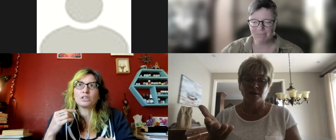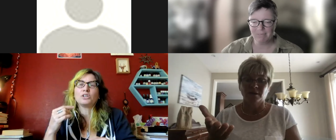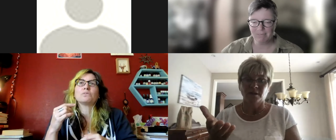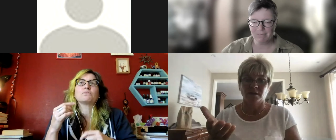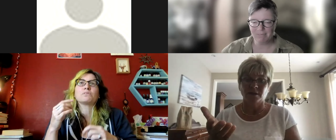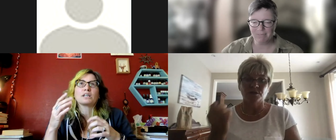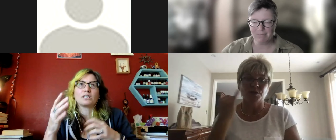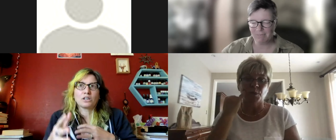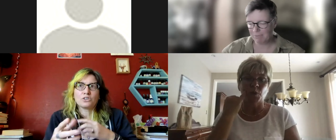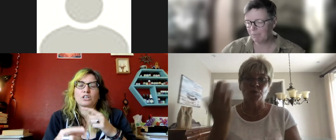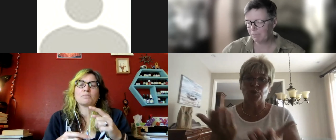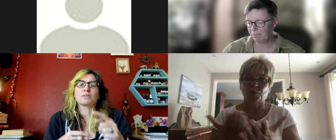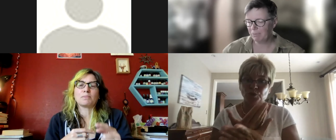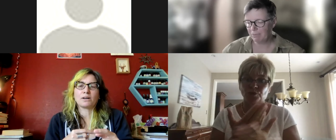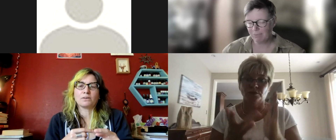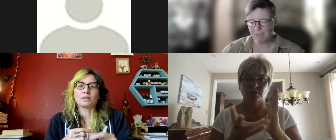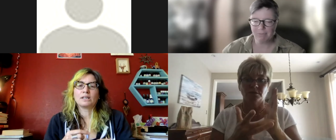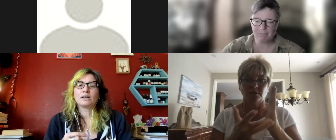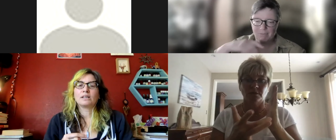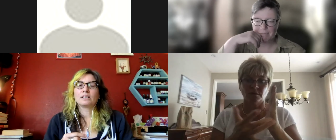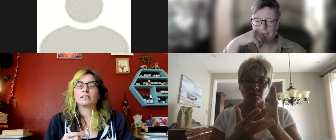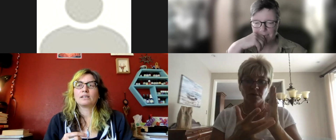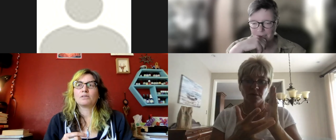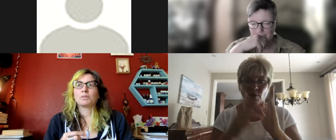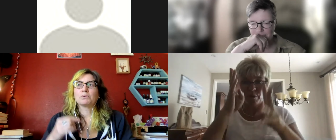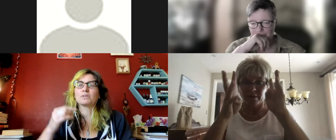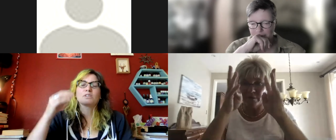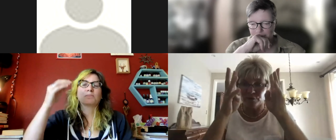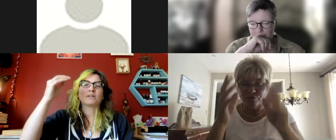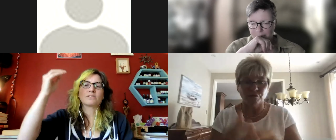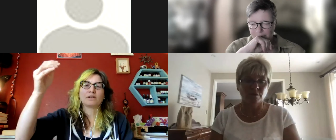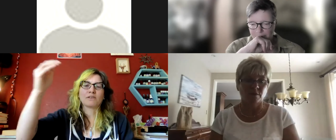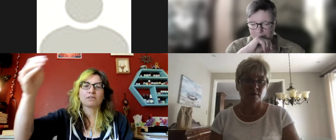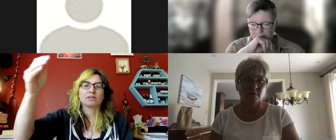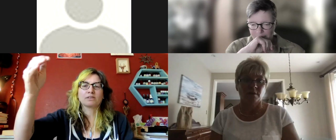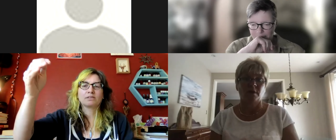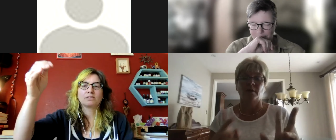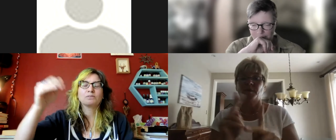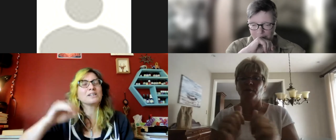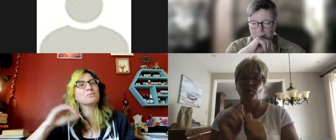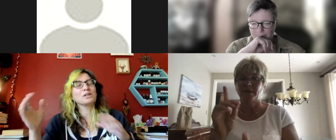a new technology comes about, people with disabilities are never, well it's weird,